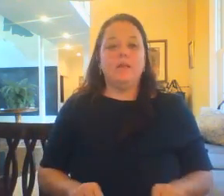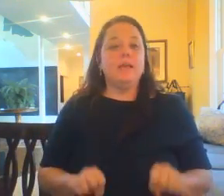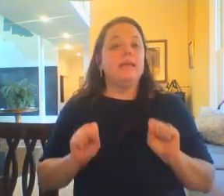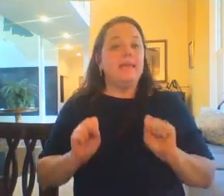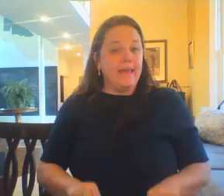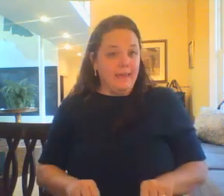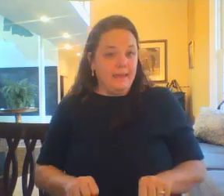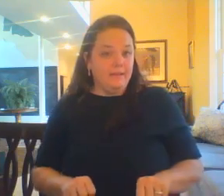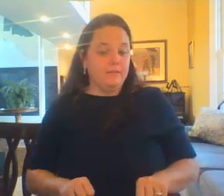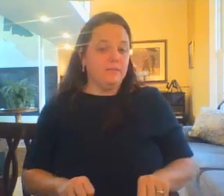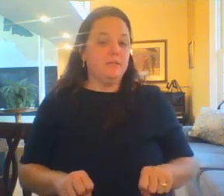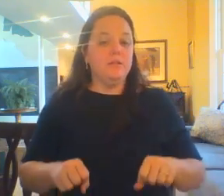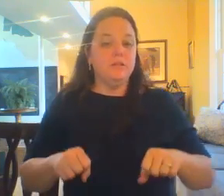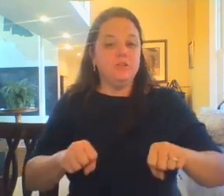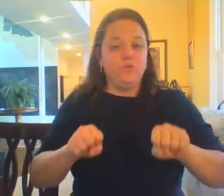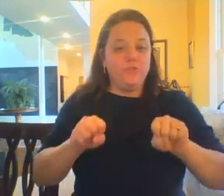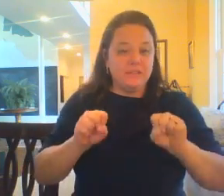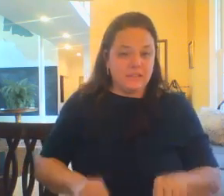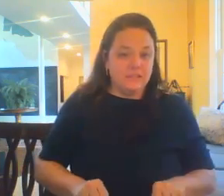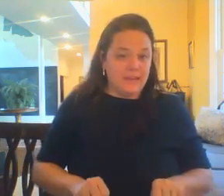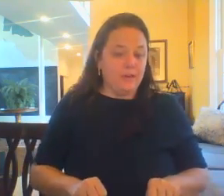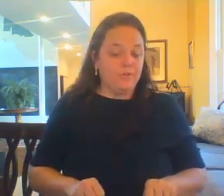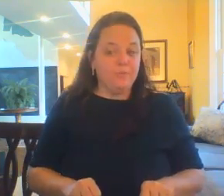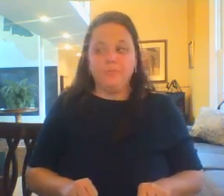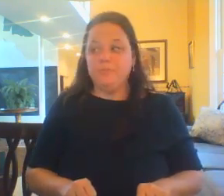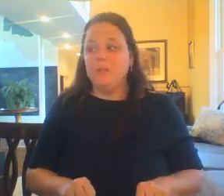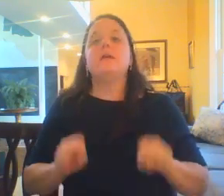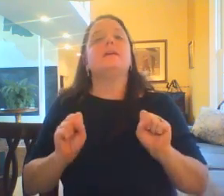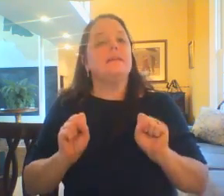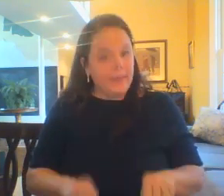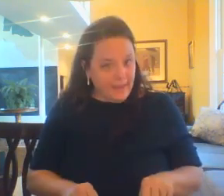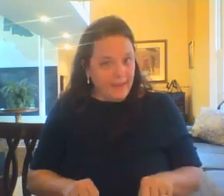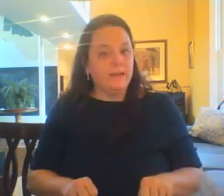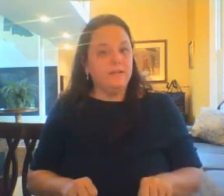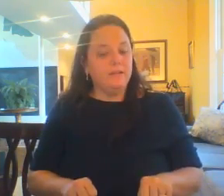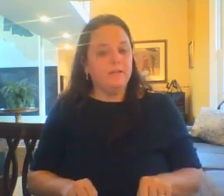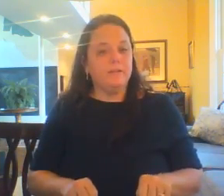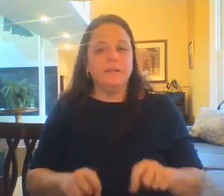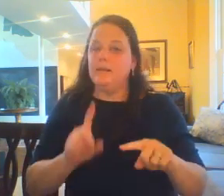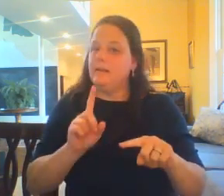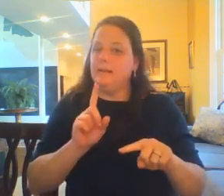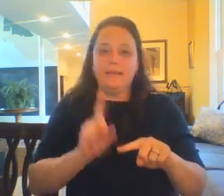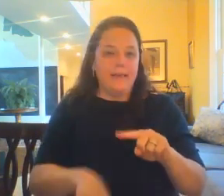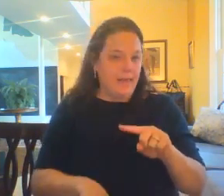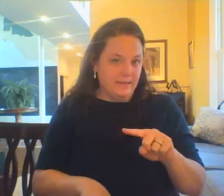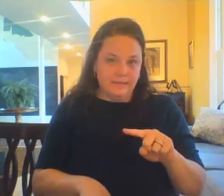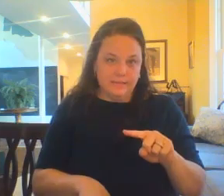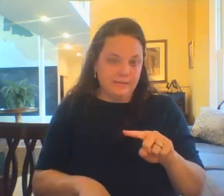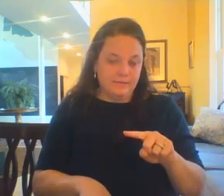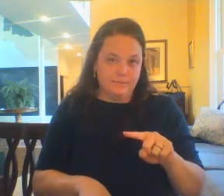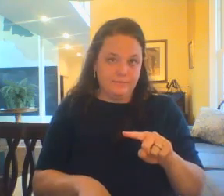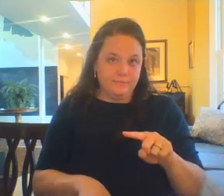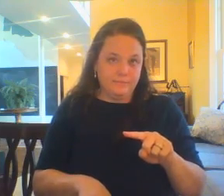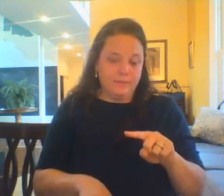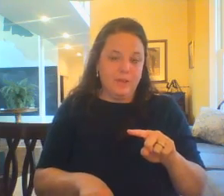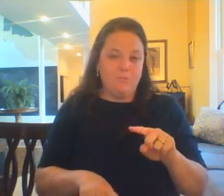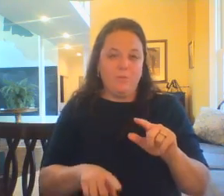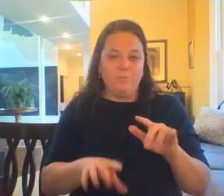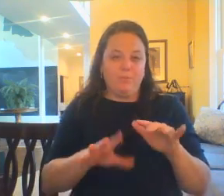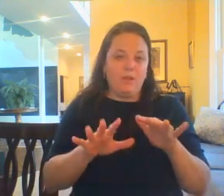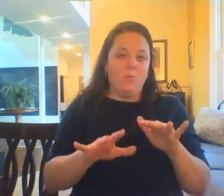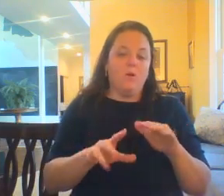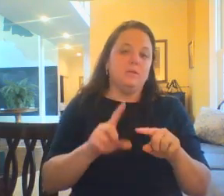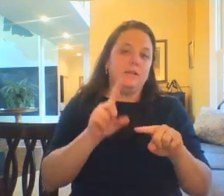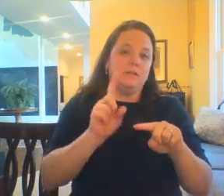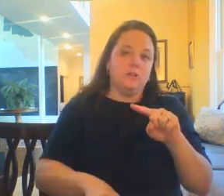can two fists down can can't and